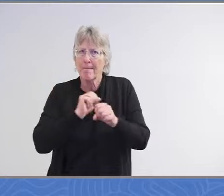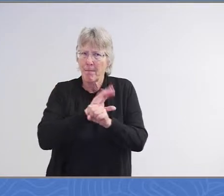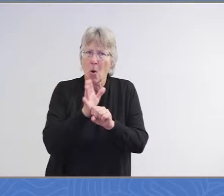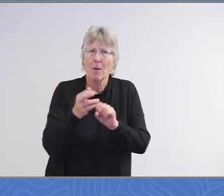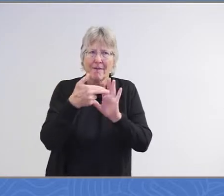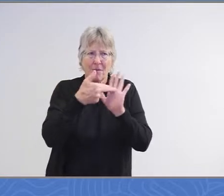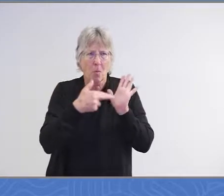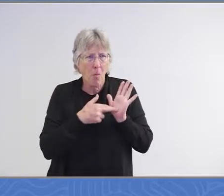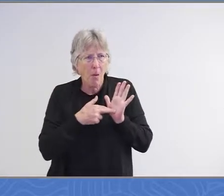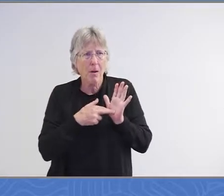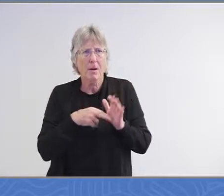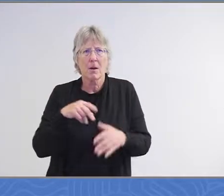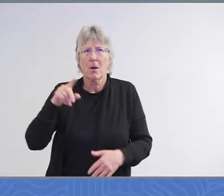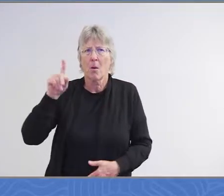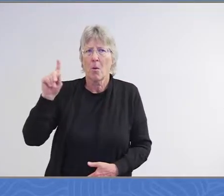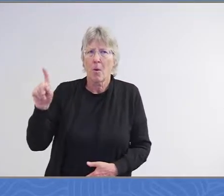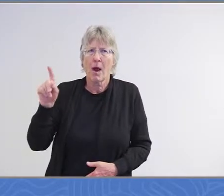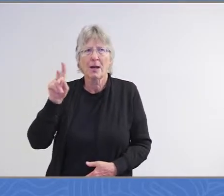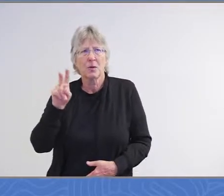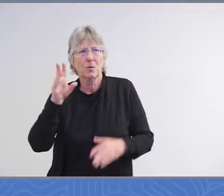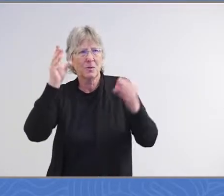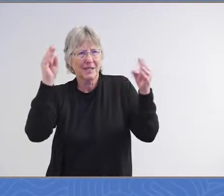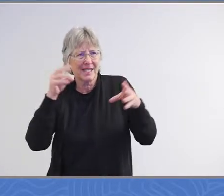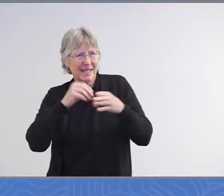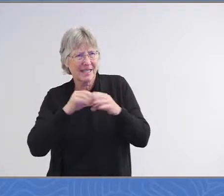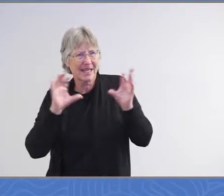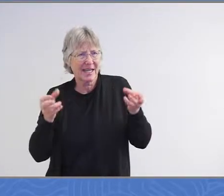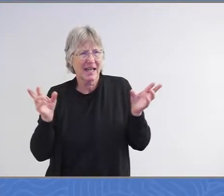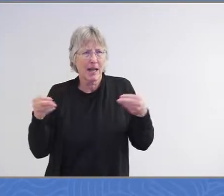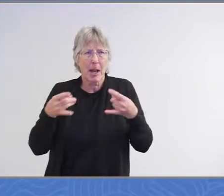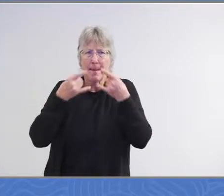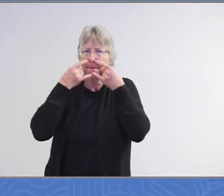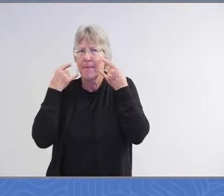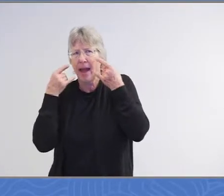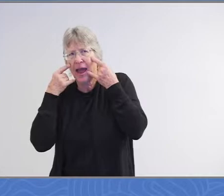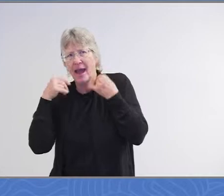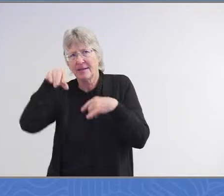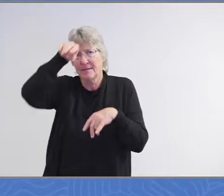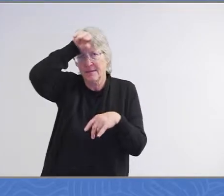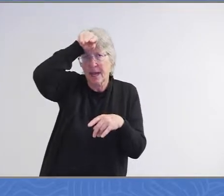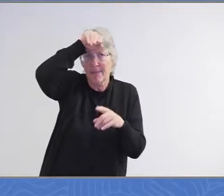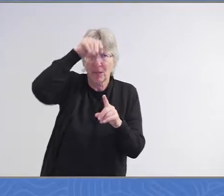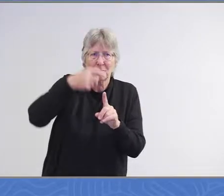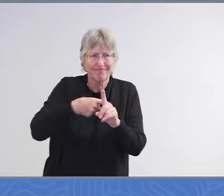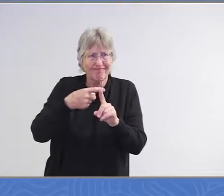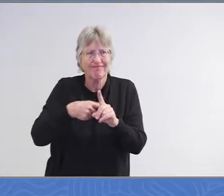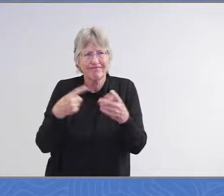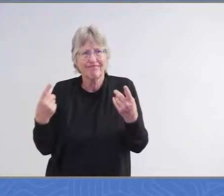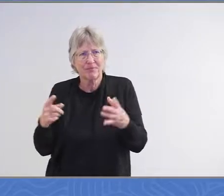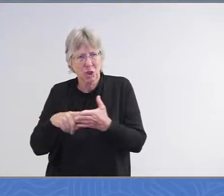You know, there's only one to two teachers in the classroom, masks are being worn, temperatures being taken at a check-in and so forth